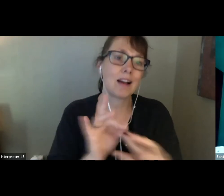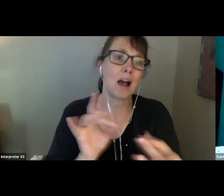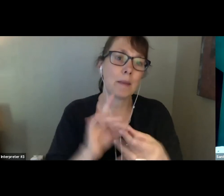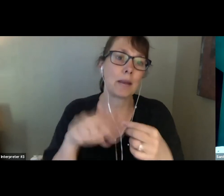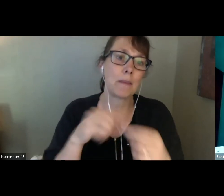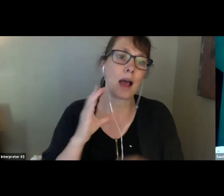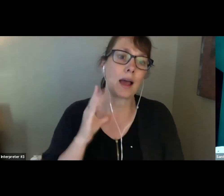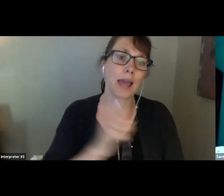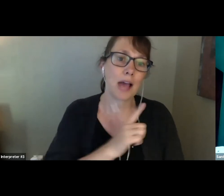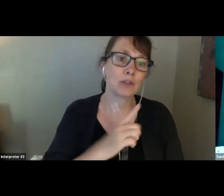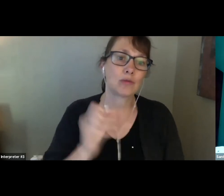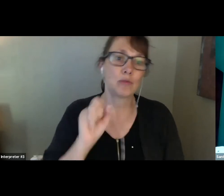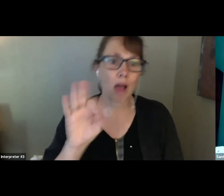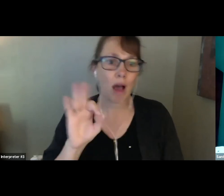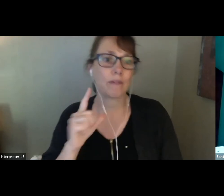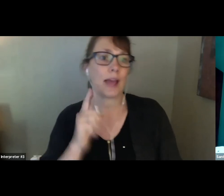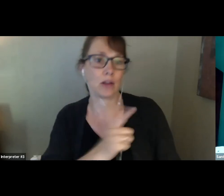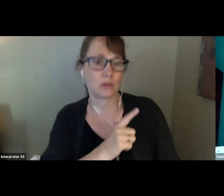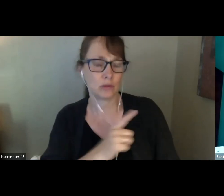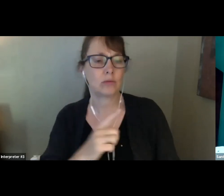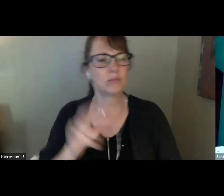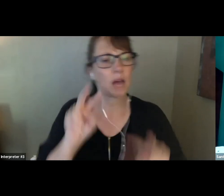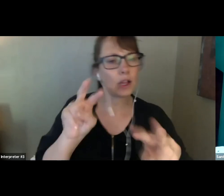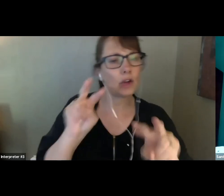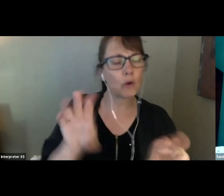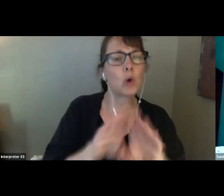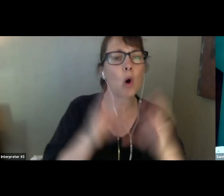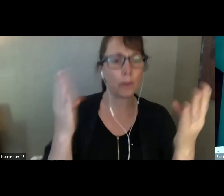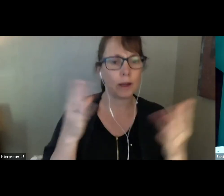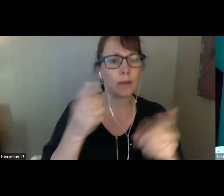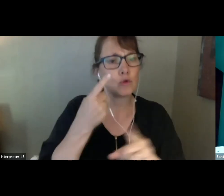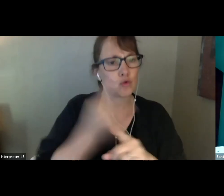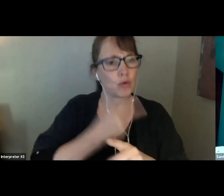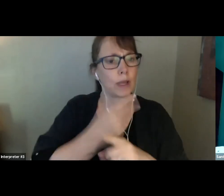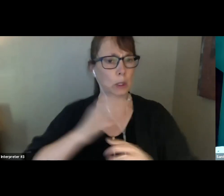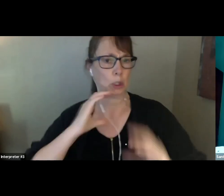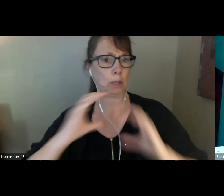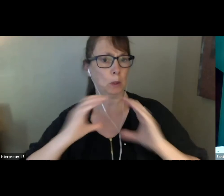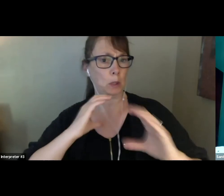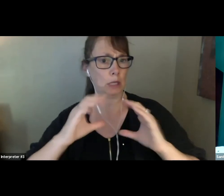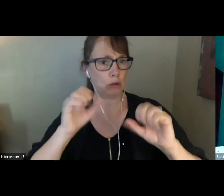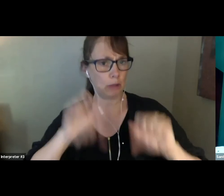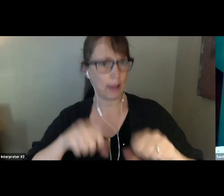to opening up some sort of a regular communication channel, which I think would be very valuable.